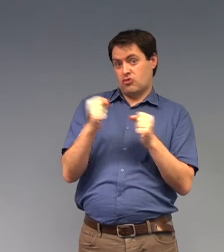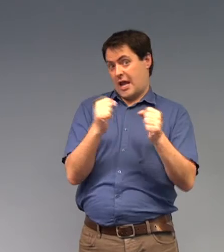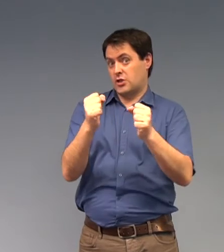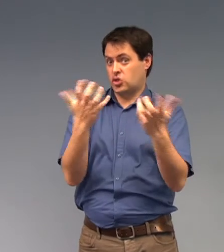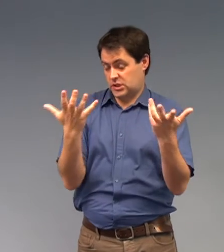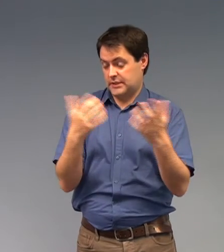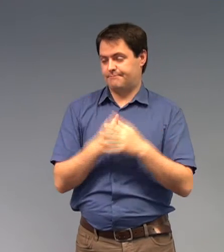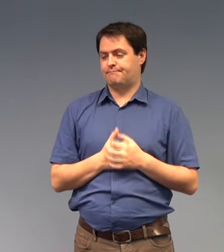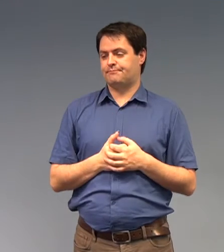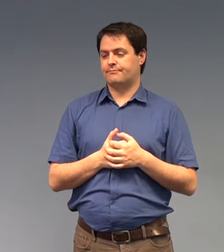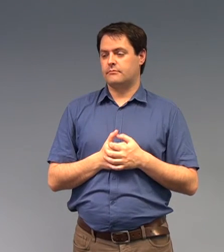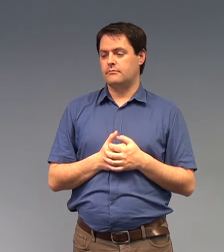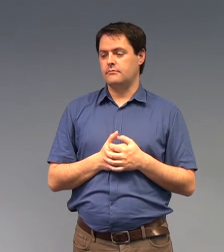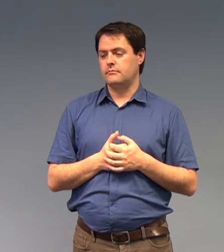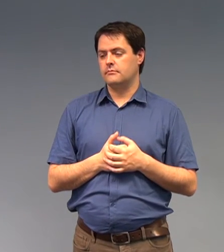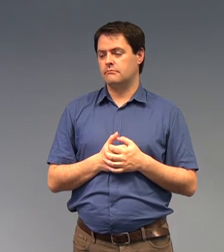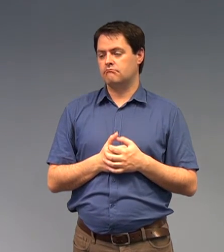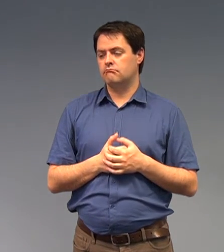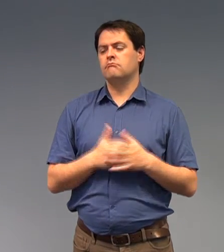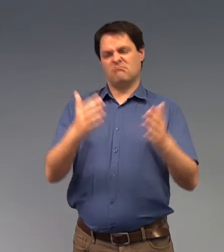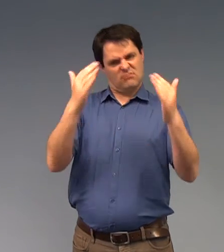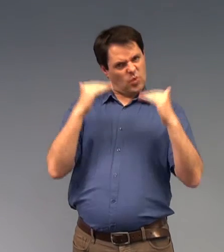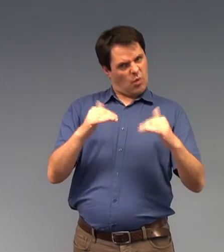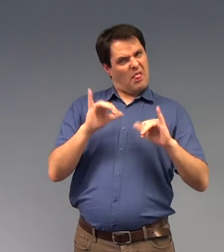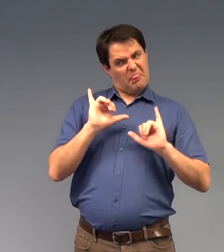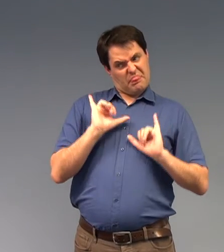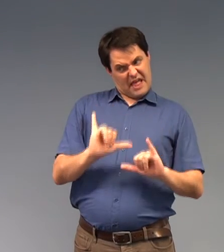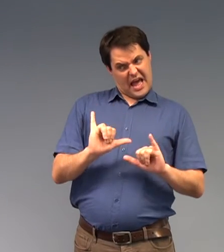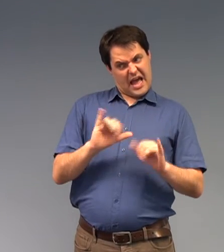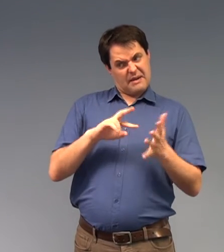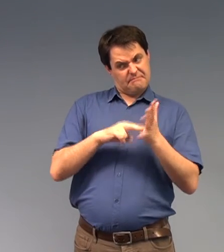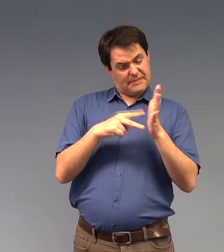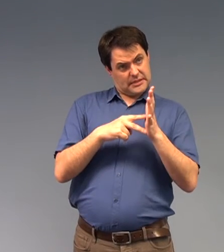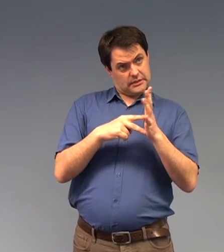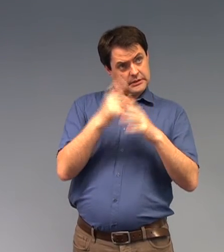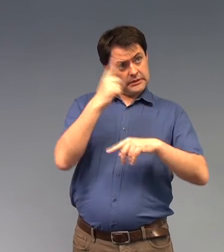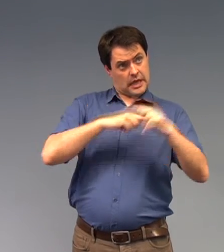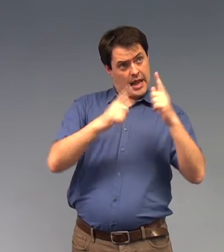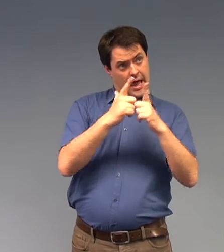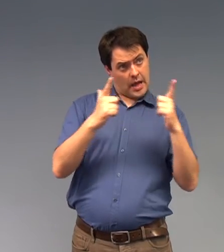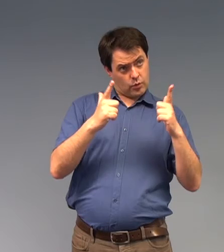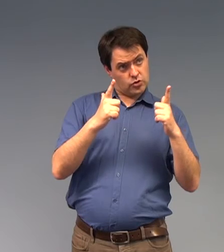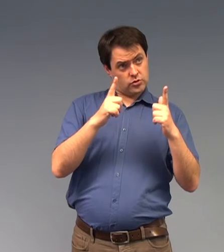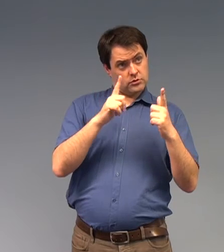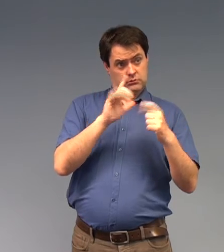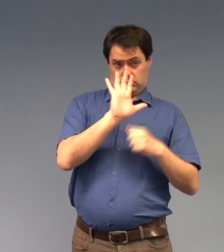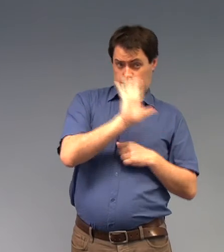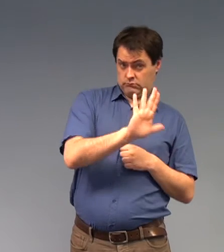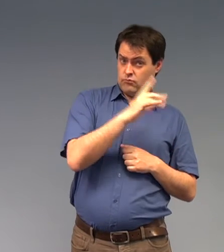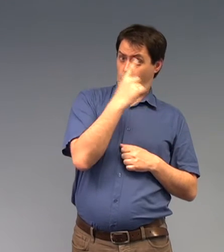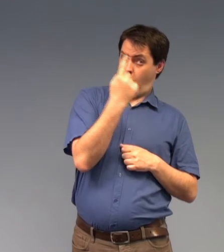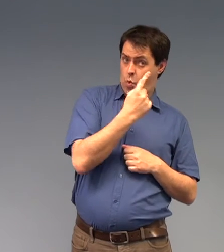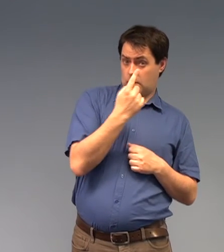it still looks like it was still a good strategy to maintain some level of vaguity, or vagueness.